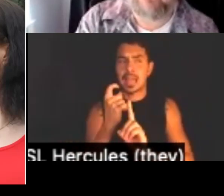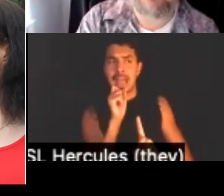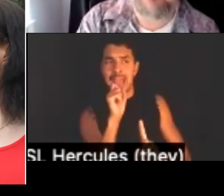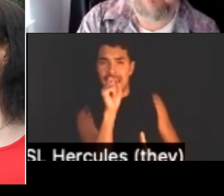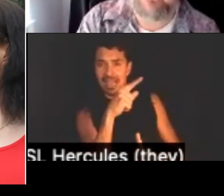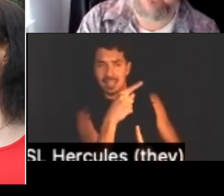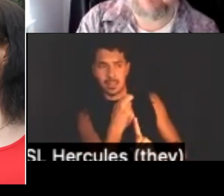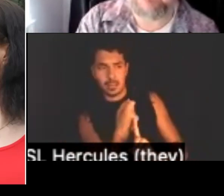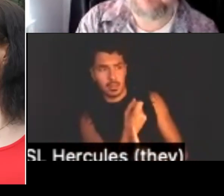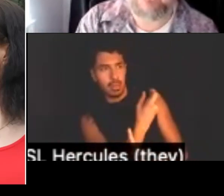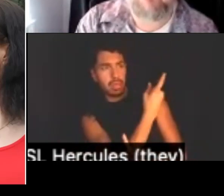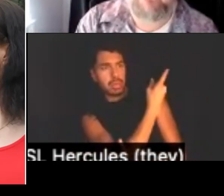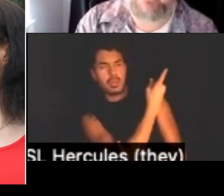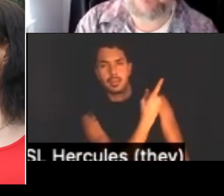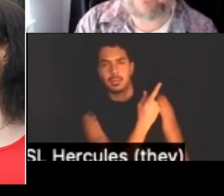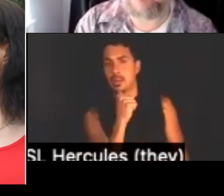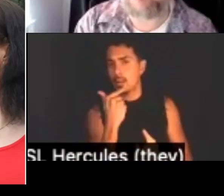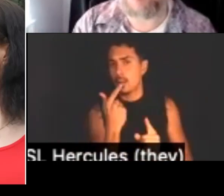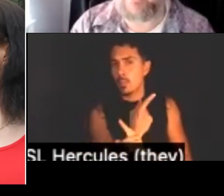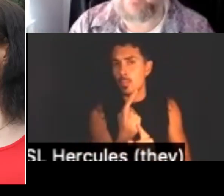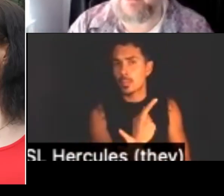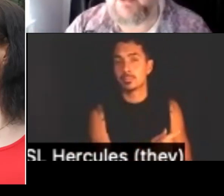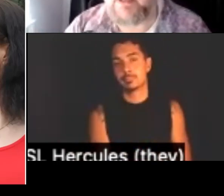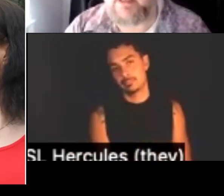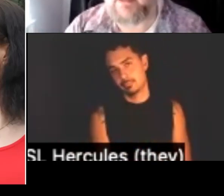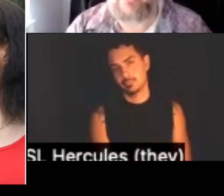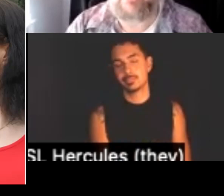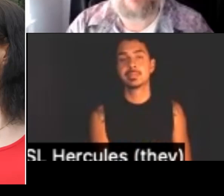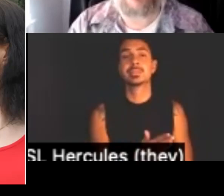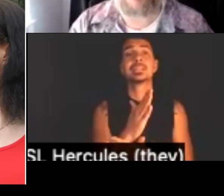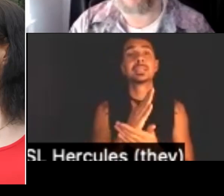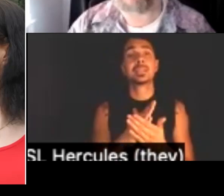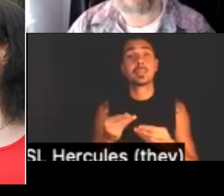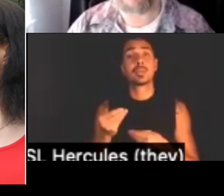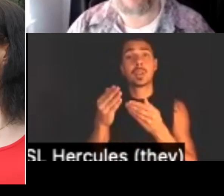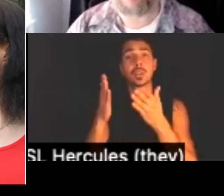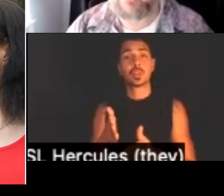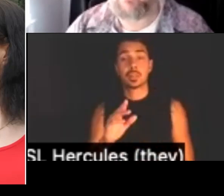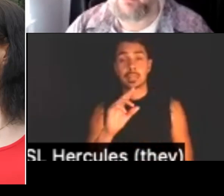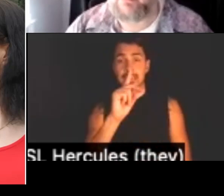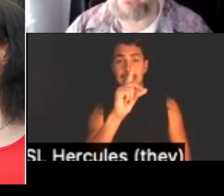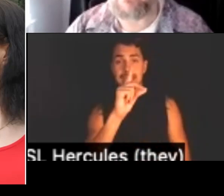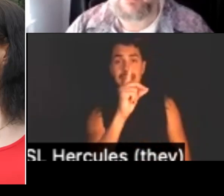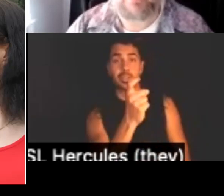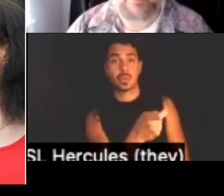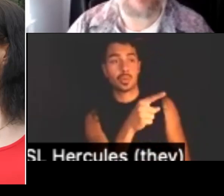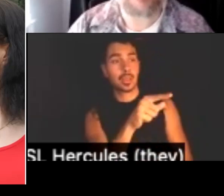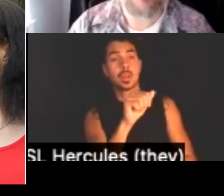We also know that some providers end up diagnosing the clients that they work with who are trans